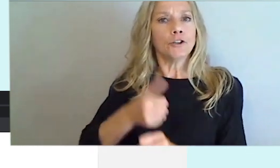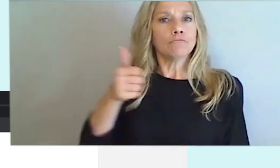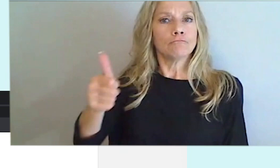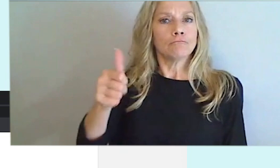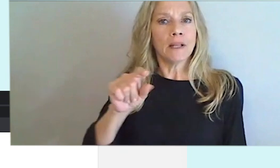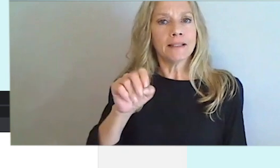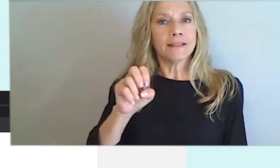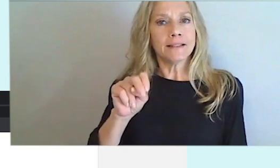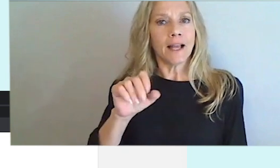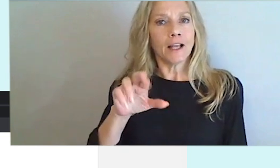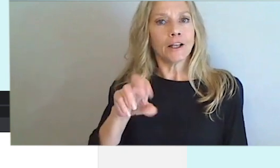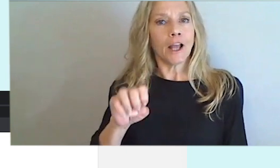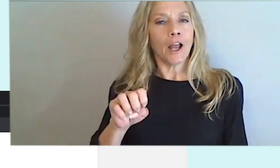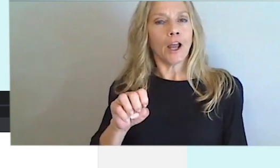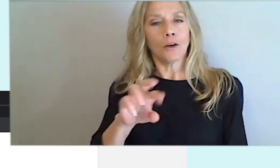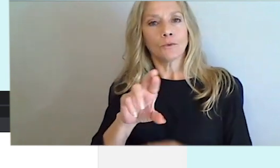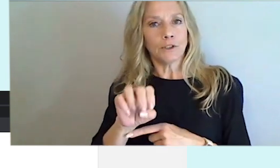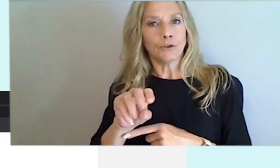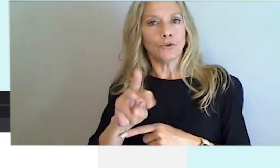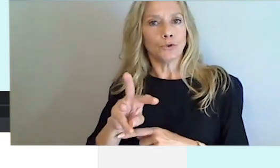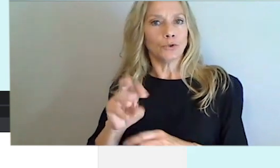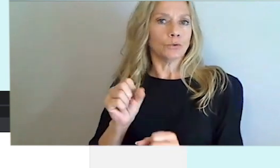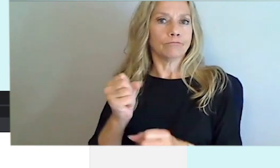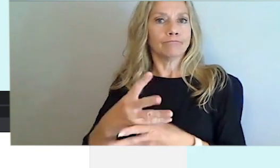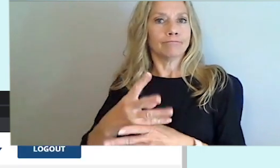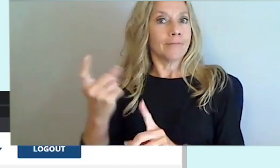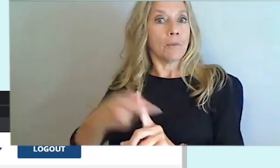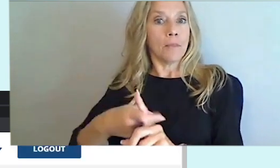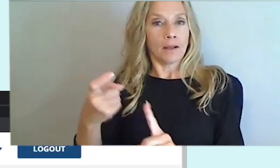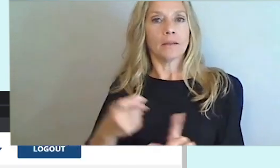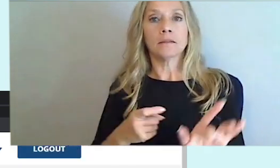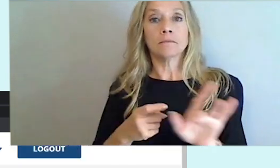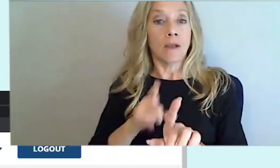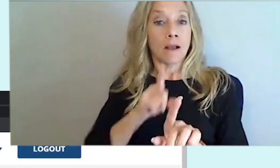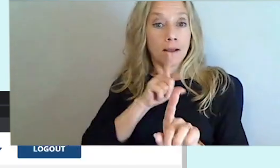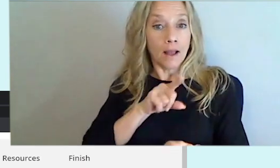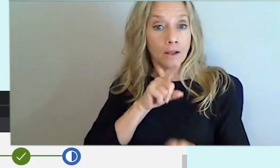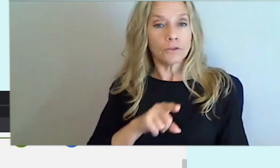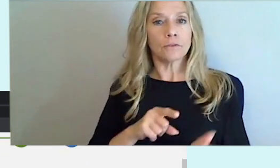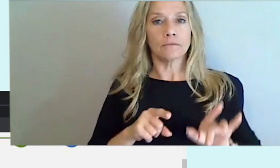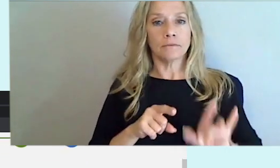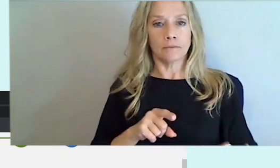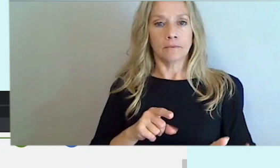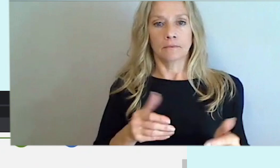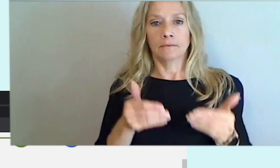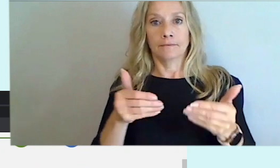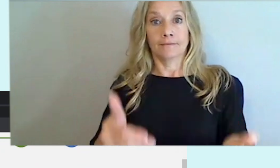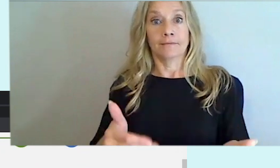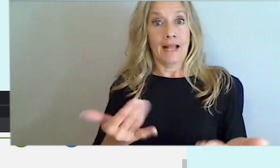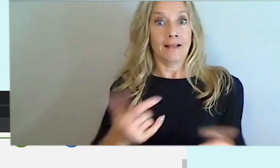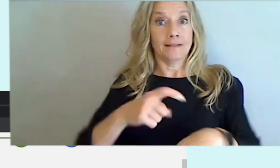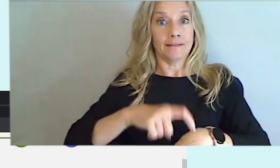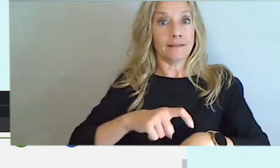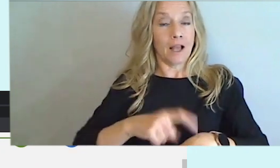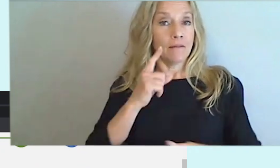Once you've completed this page, click next and move forward with your renewal. It's time to sign the renewal and submit it to TennCare.